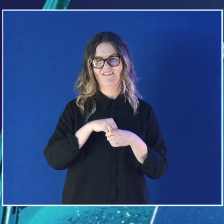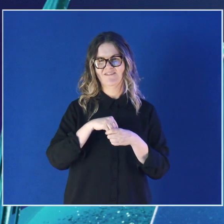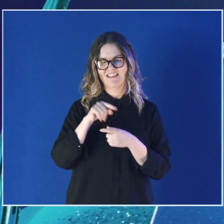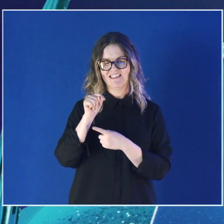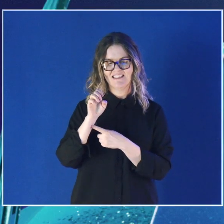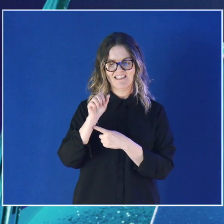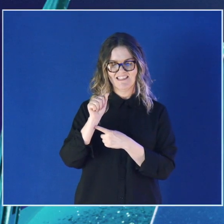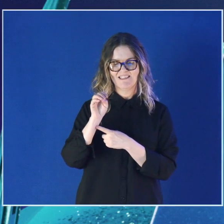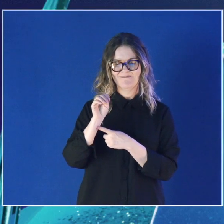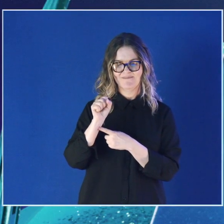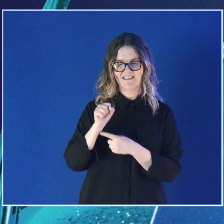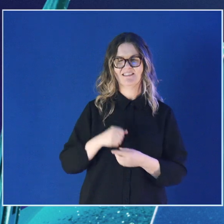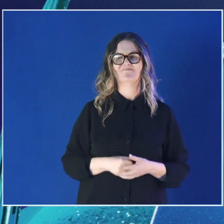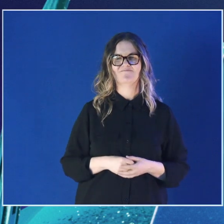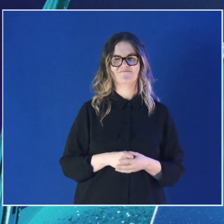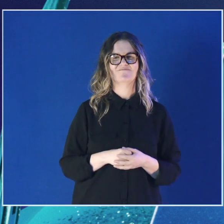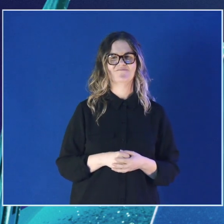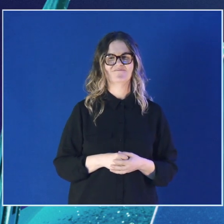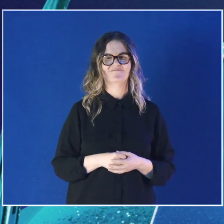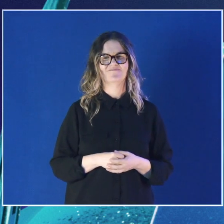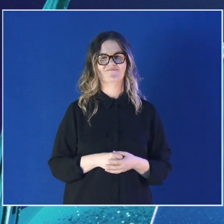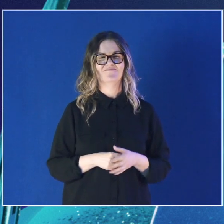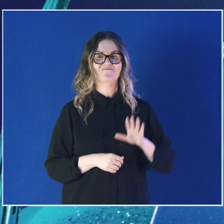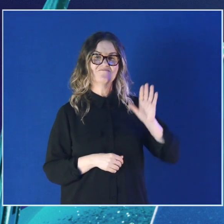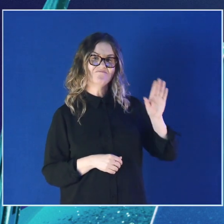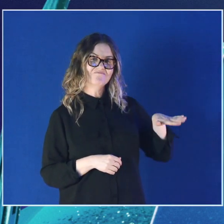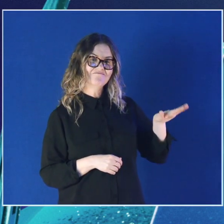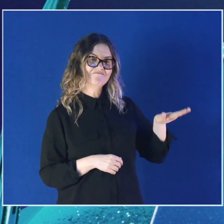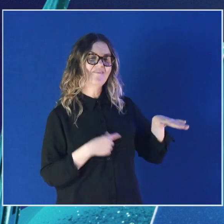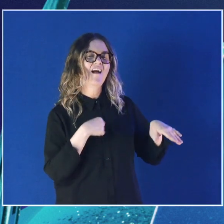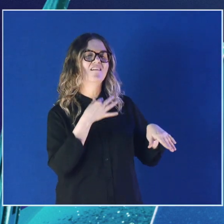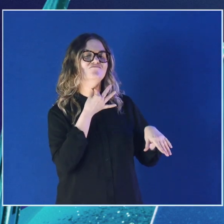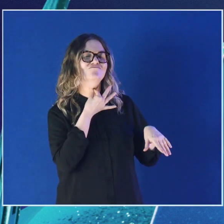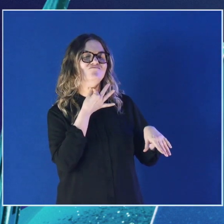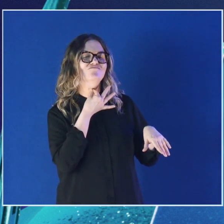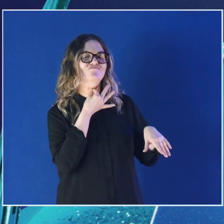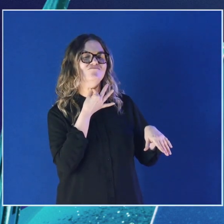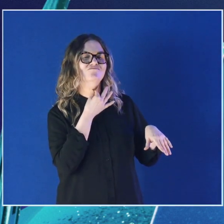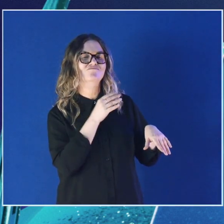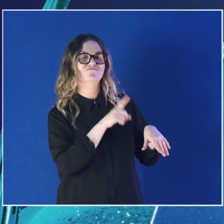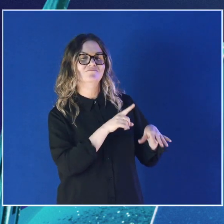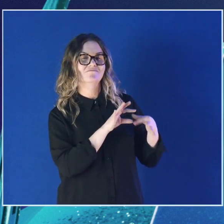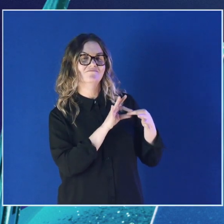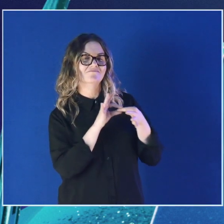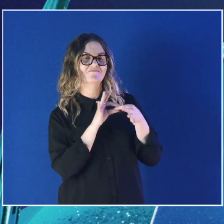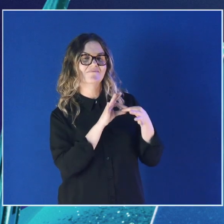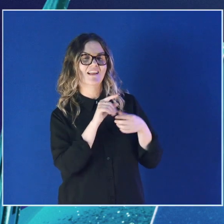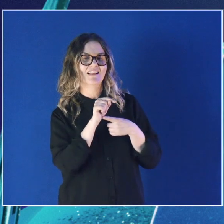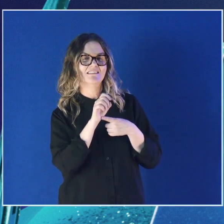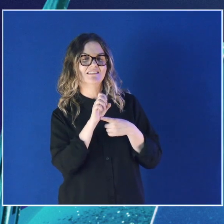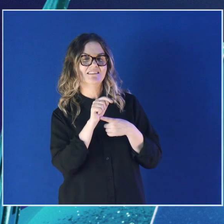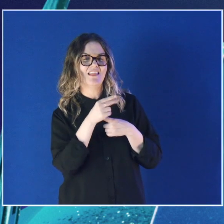Chris, I'd love to talk to you about tethering. I remember one of the first meetings we were on.